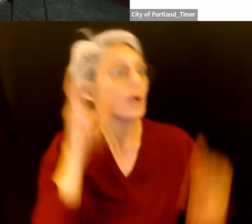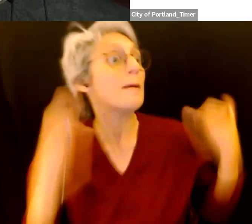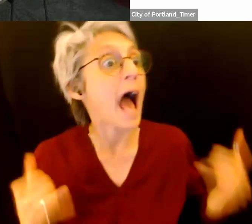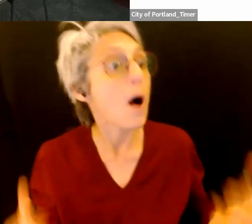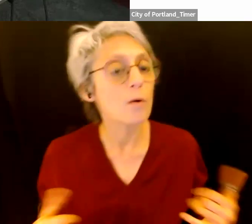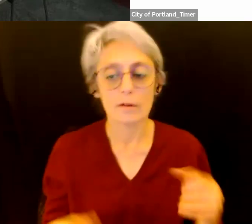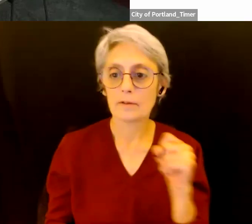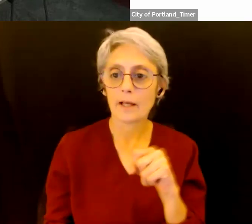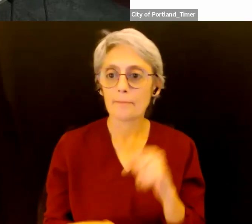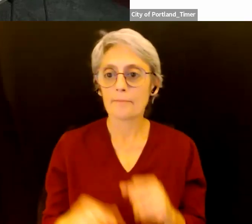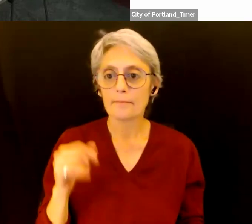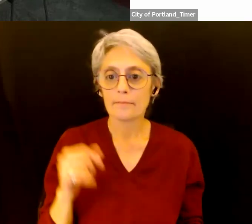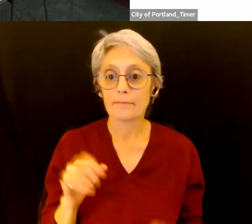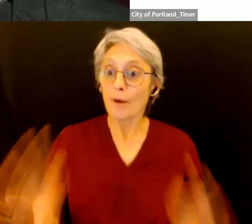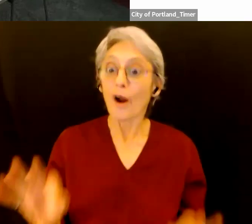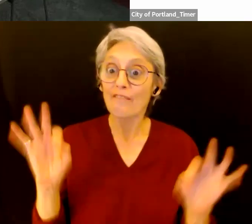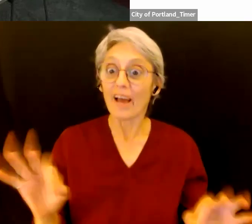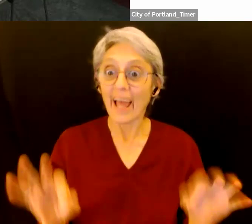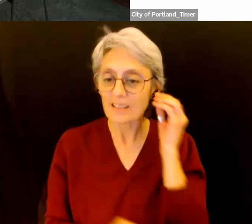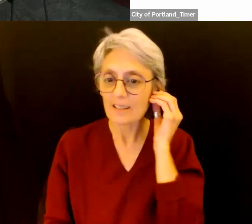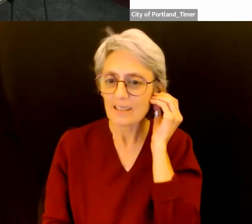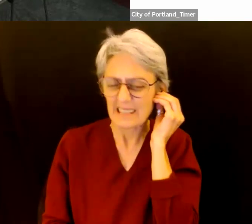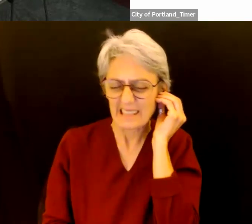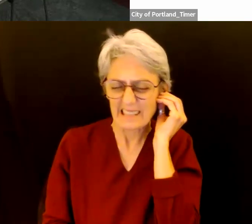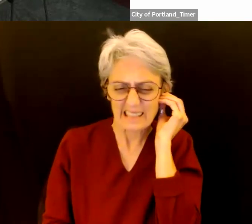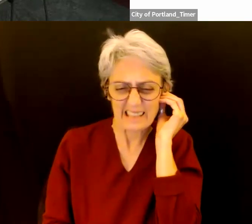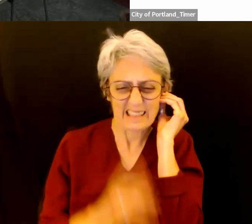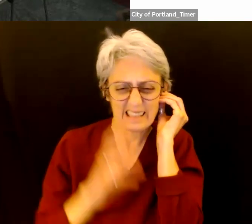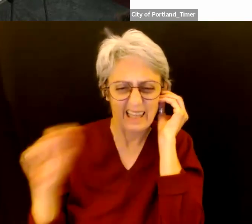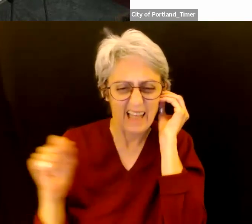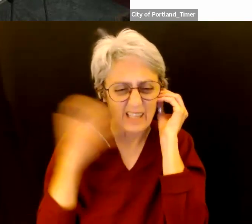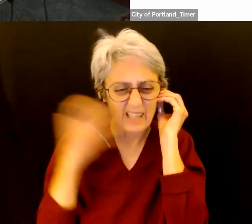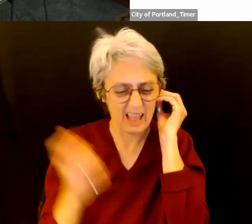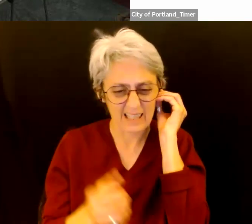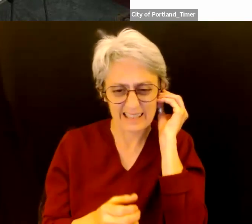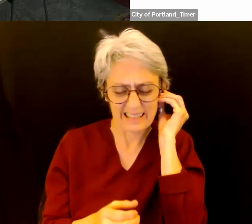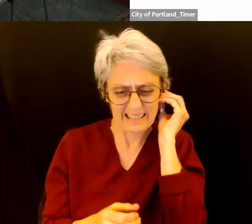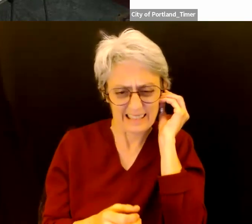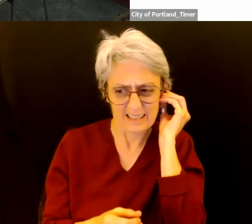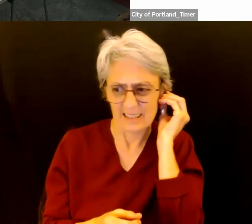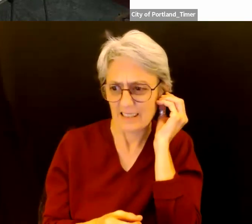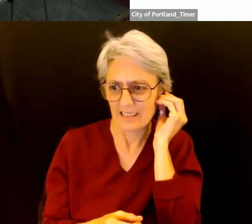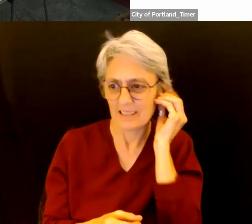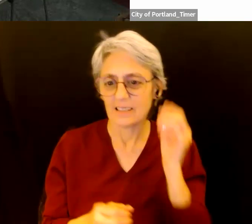Perfect. My name is Rita Elvis Stone. I'm sorry I couldn't be here in person downtown.